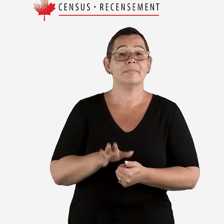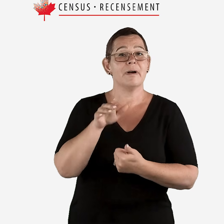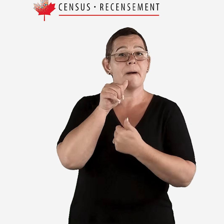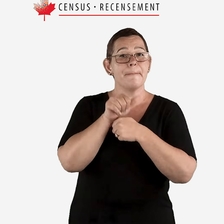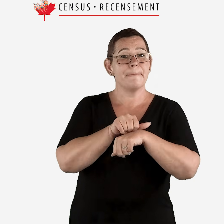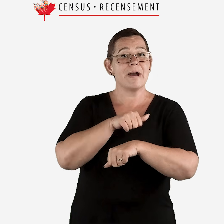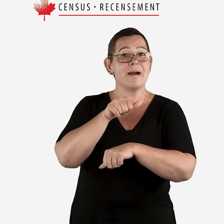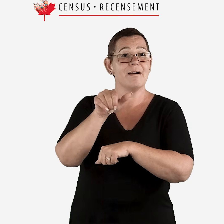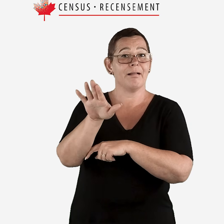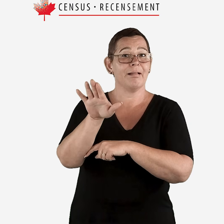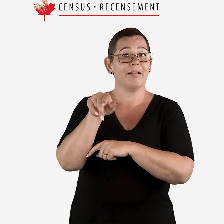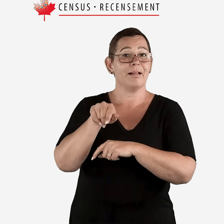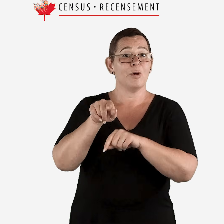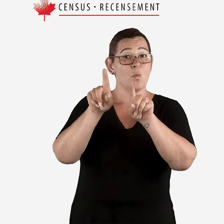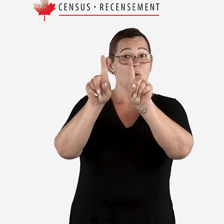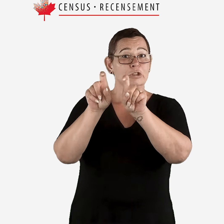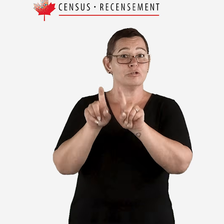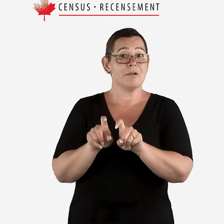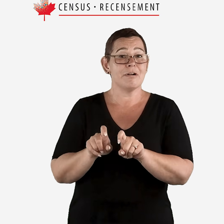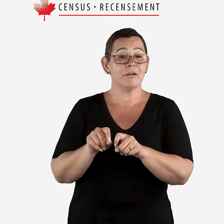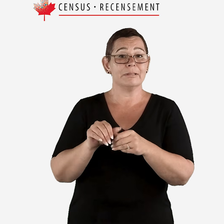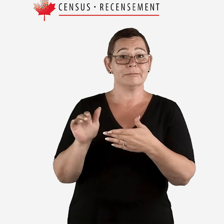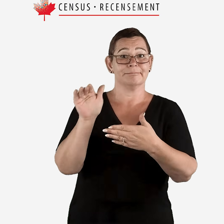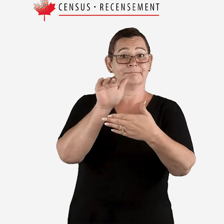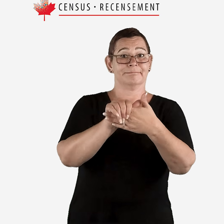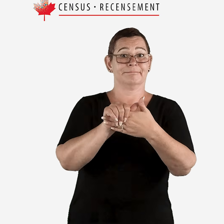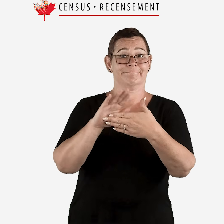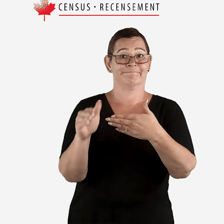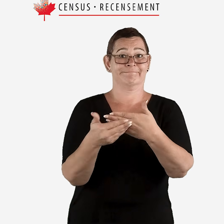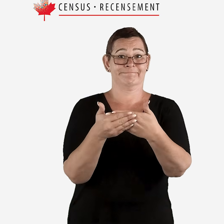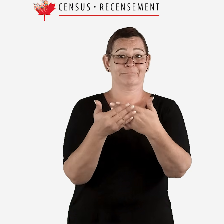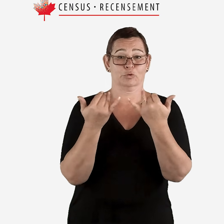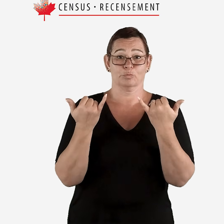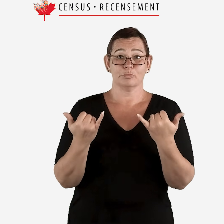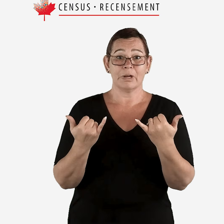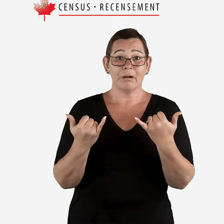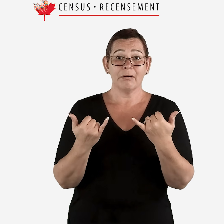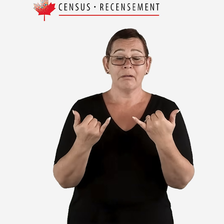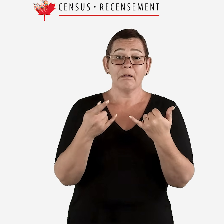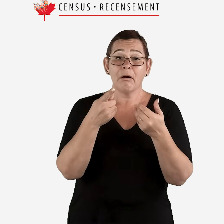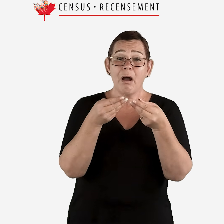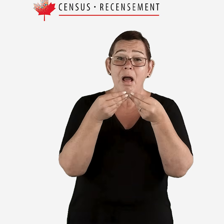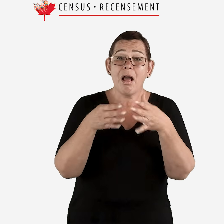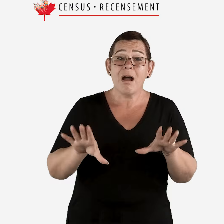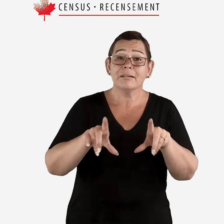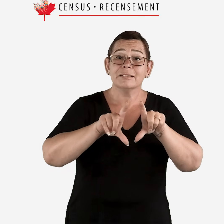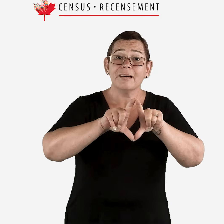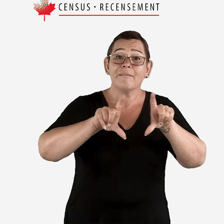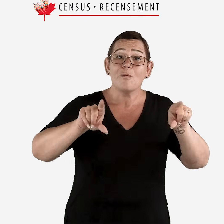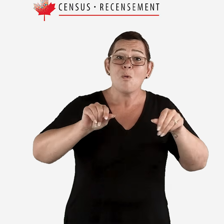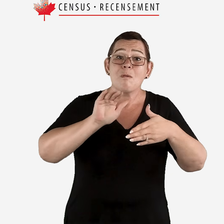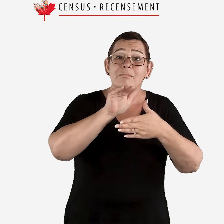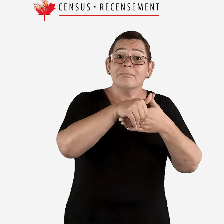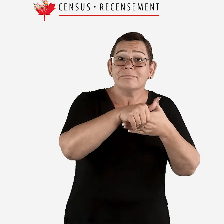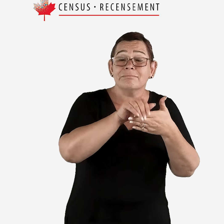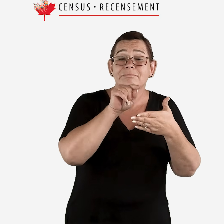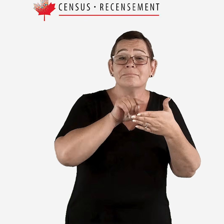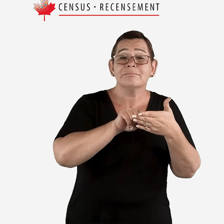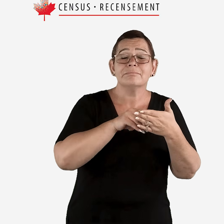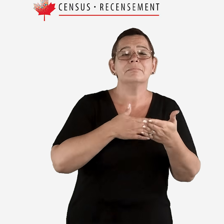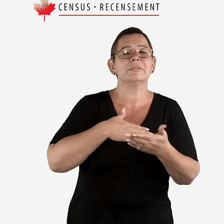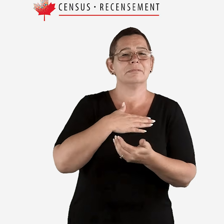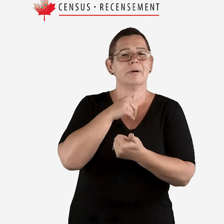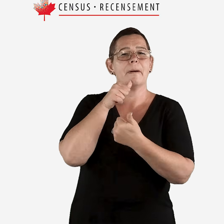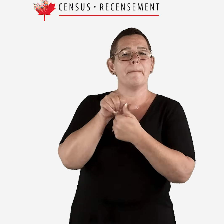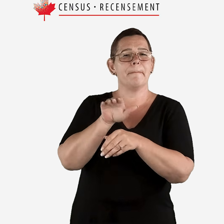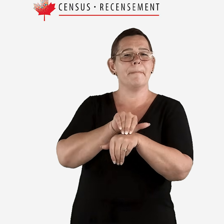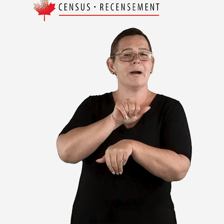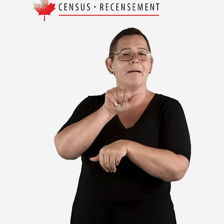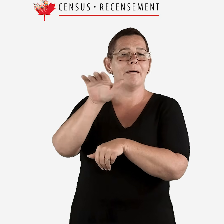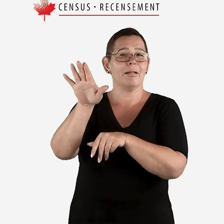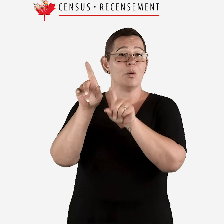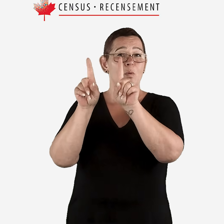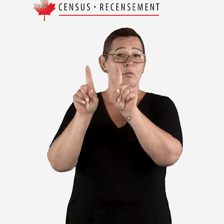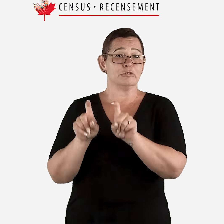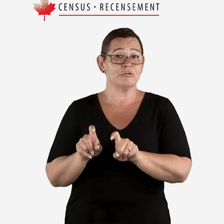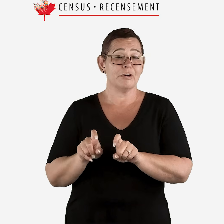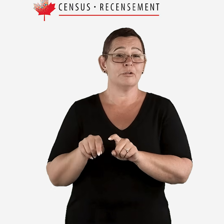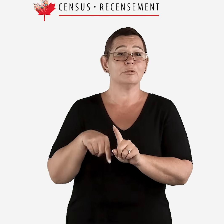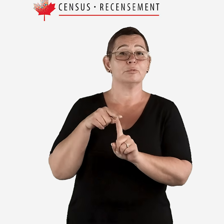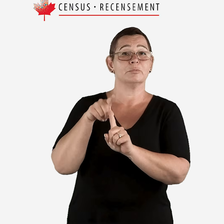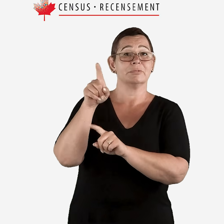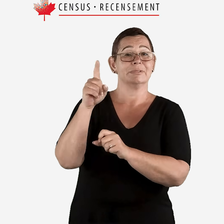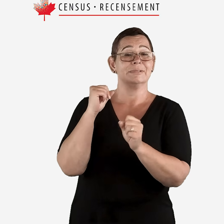Mail this questionnaire in the enclosed envelope today. If you have lost the return envelope, please mail the questionnaire to: